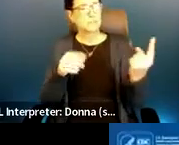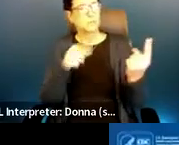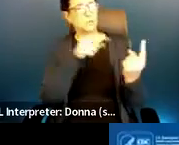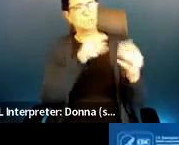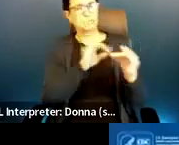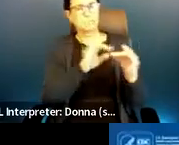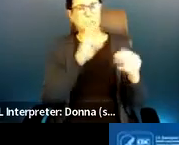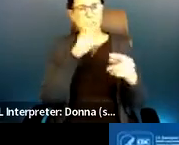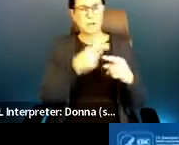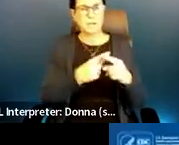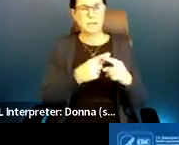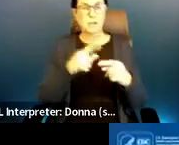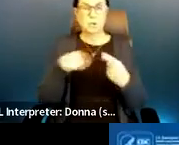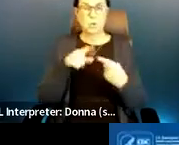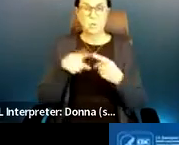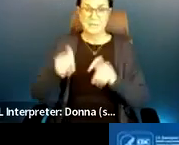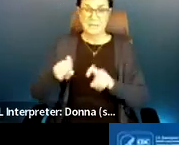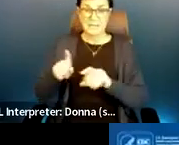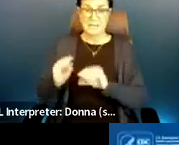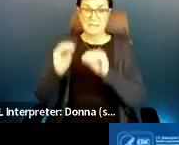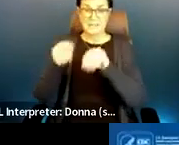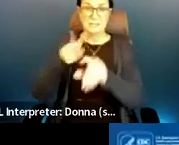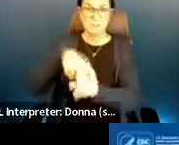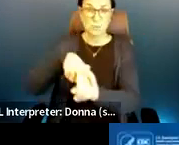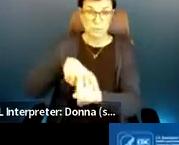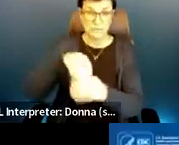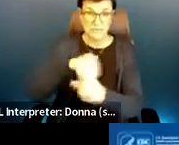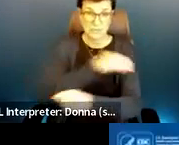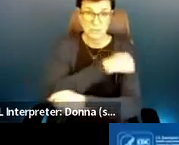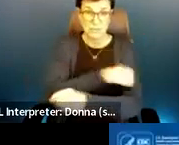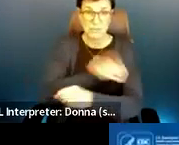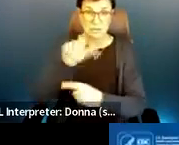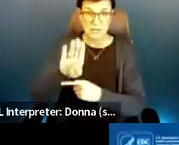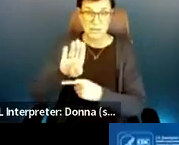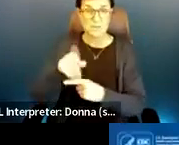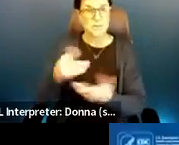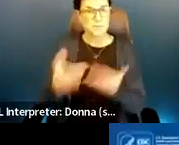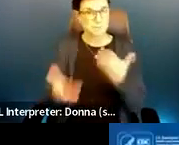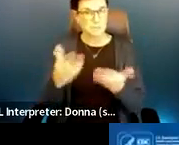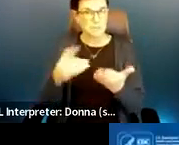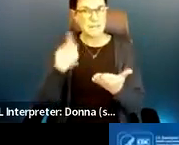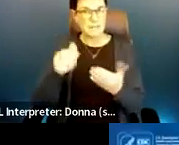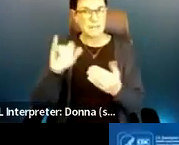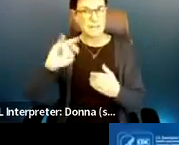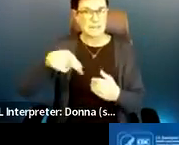into a clinical diagnostic lab that there may be a need for input from the researcher,